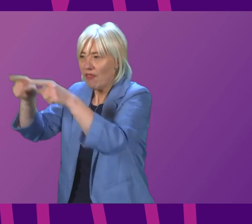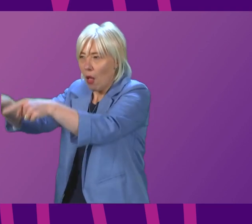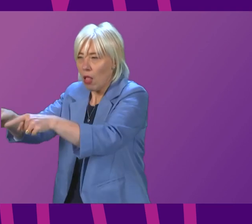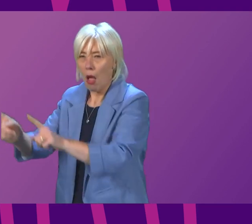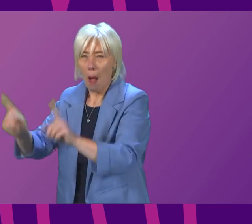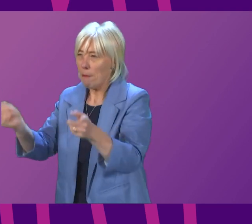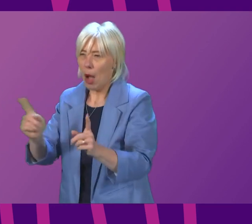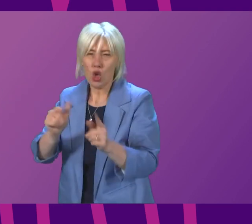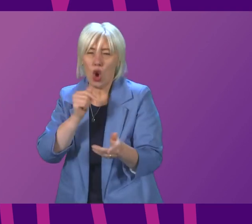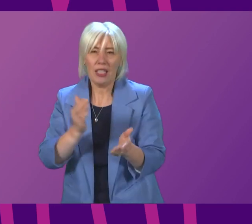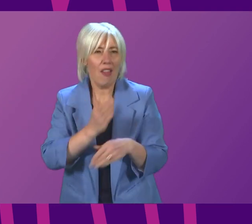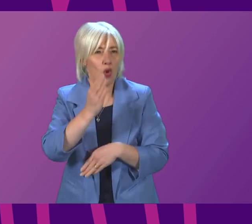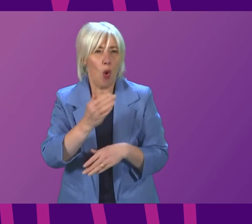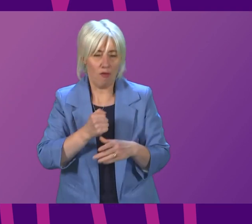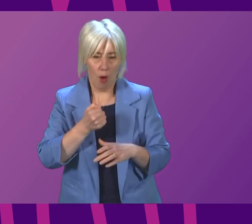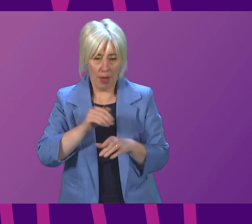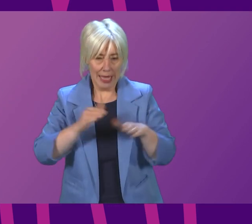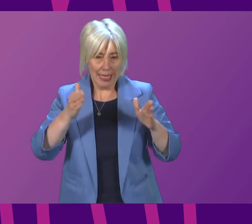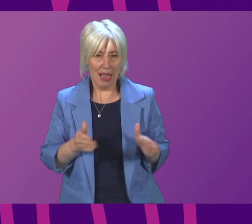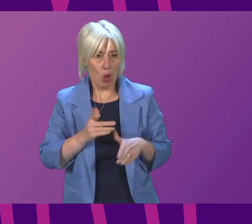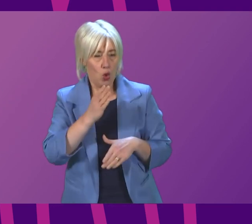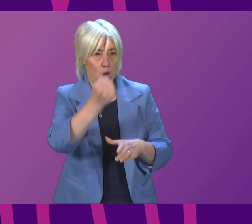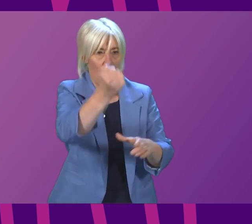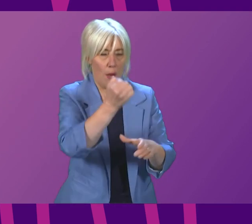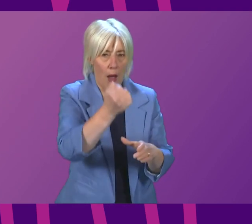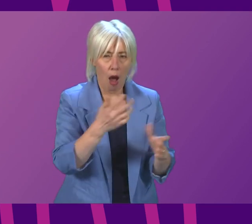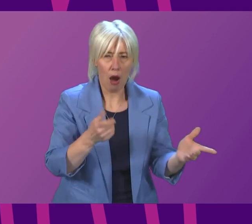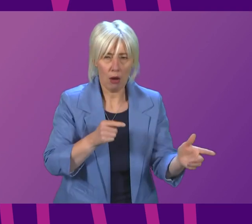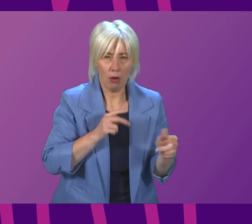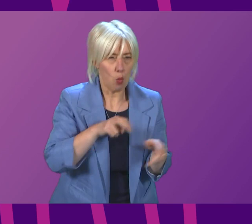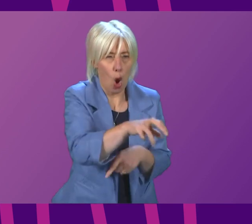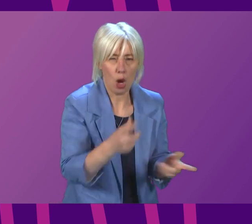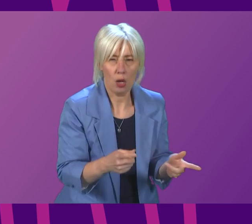in their local pub?